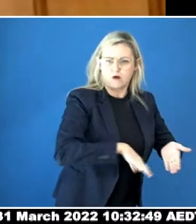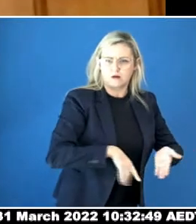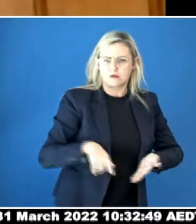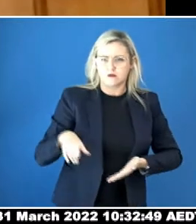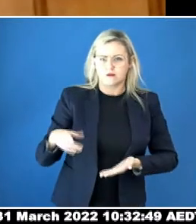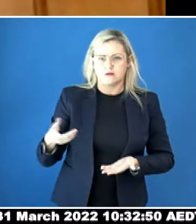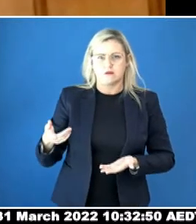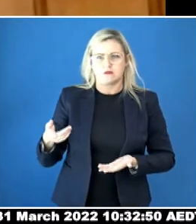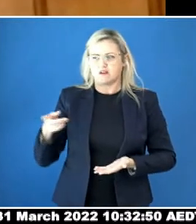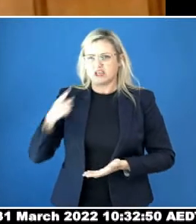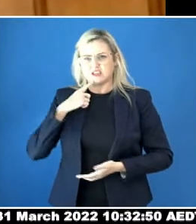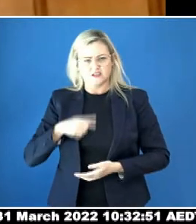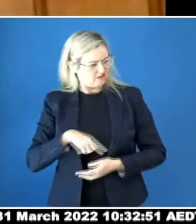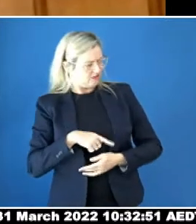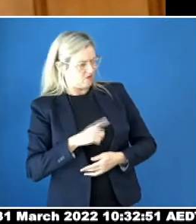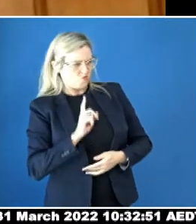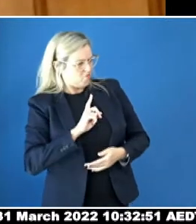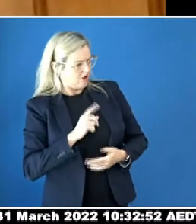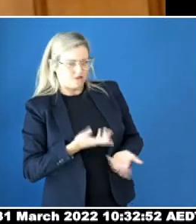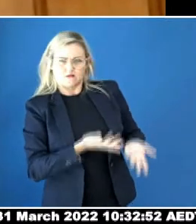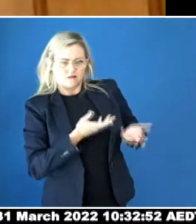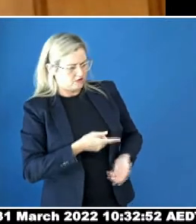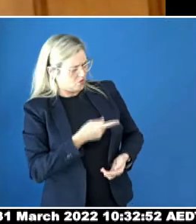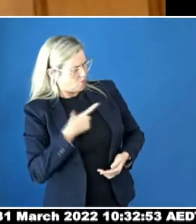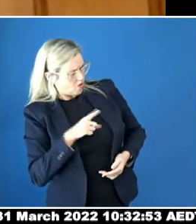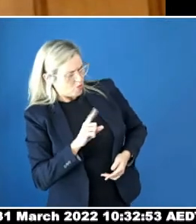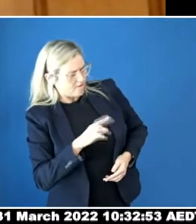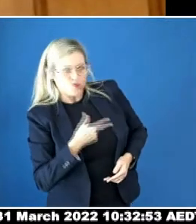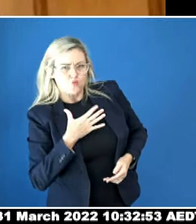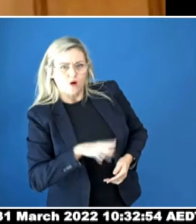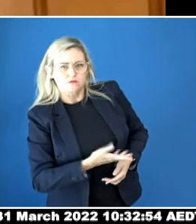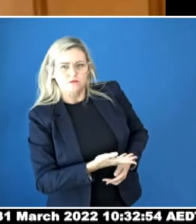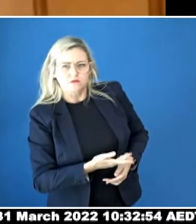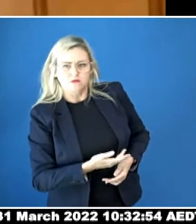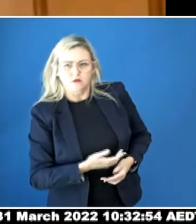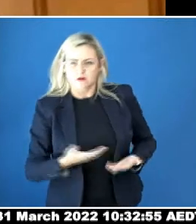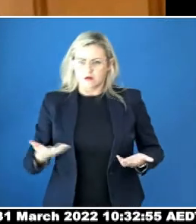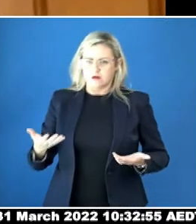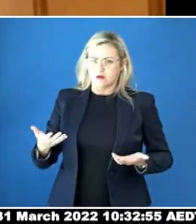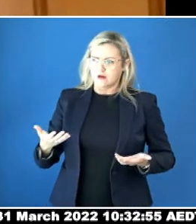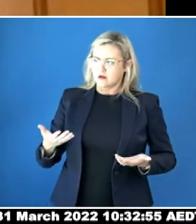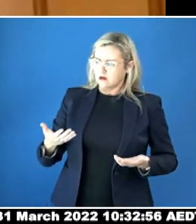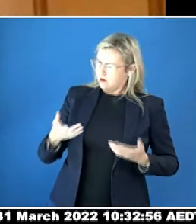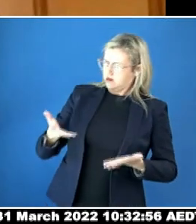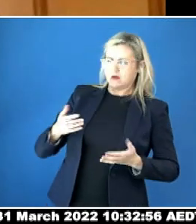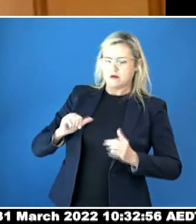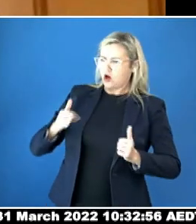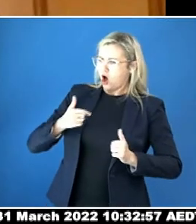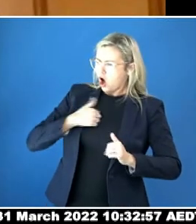He said, "What about you?" I just thought I'm your wife, right.